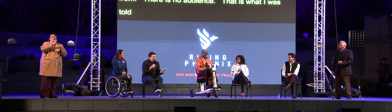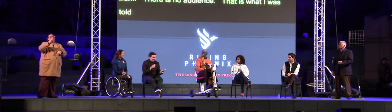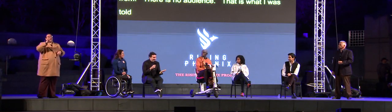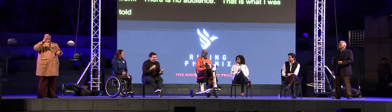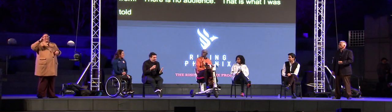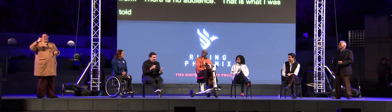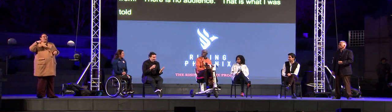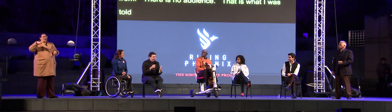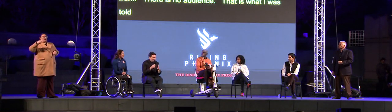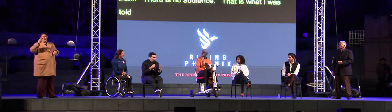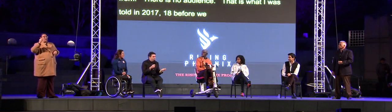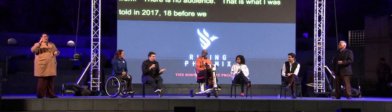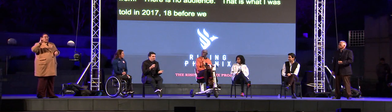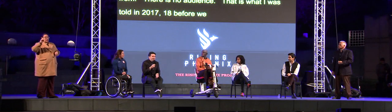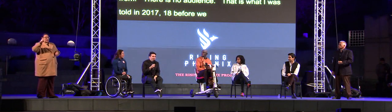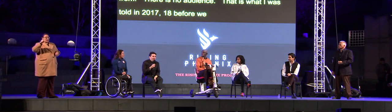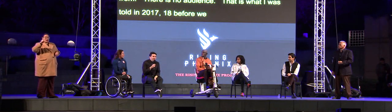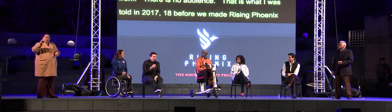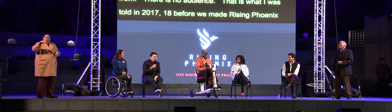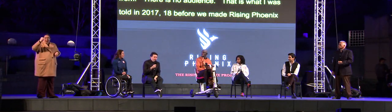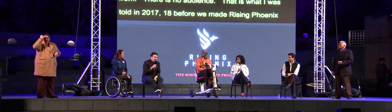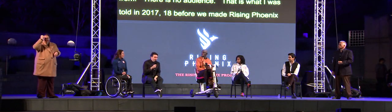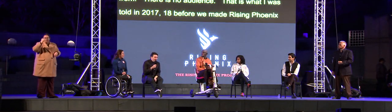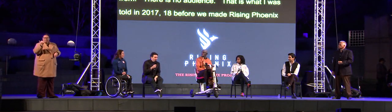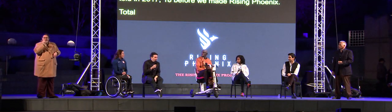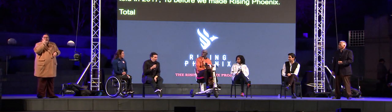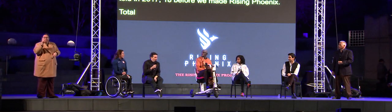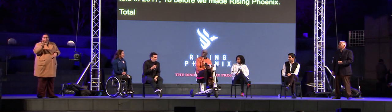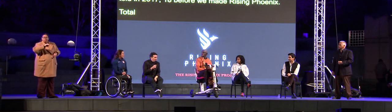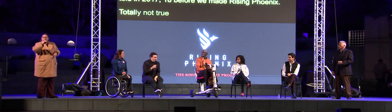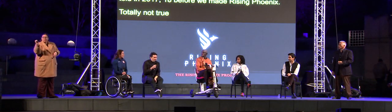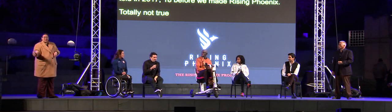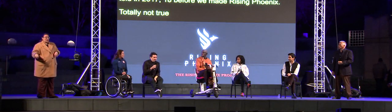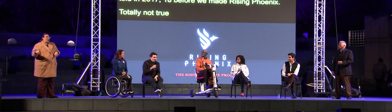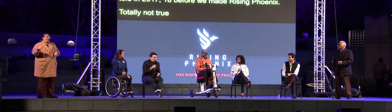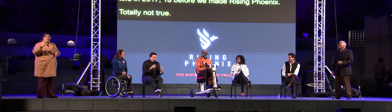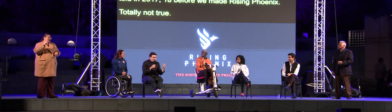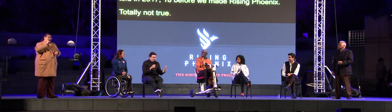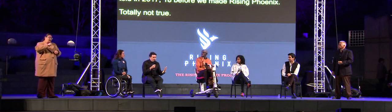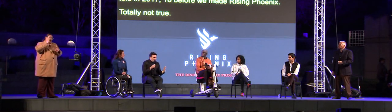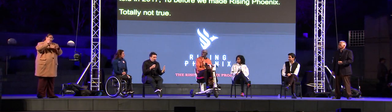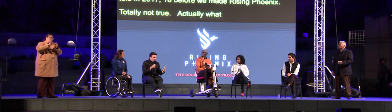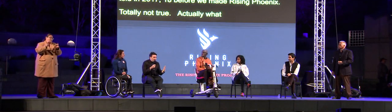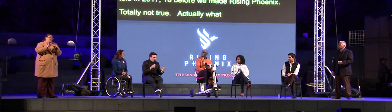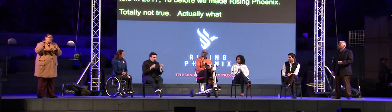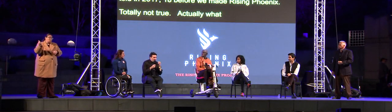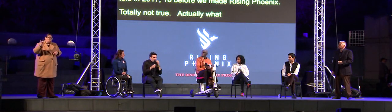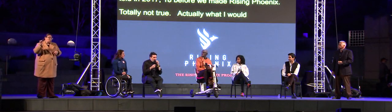totally not true. And actually, what I would go as far to say is, back to the NBC,